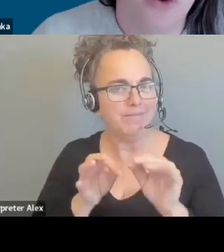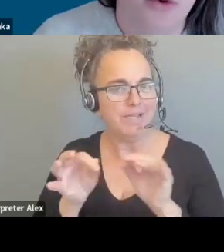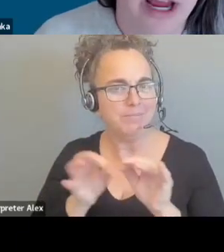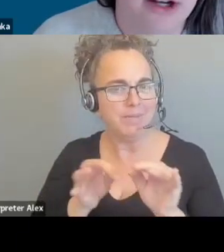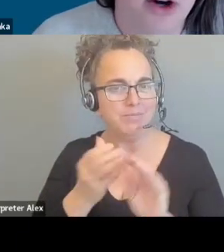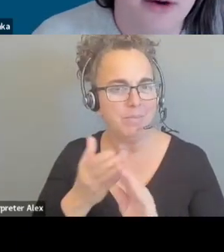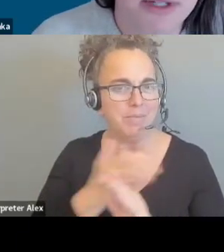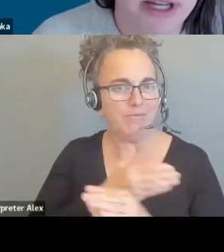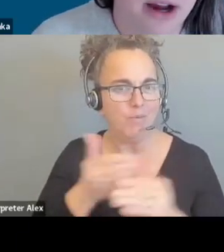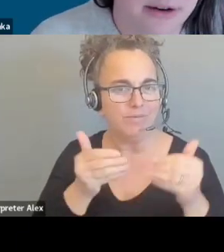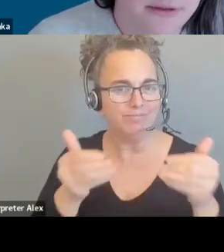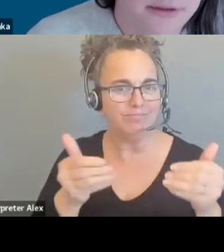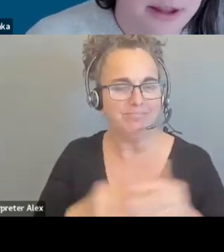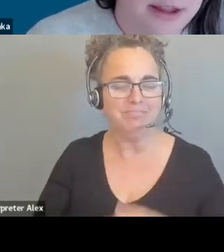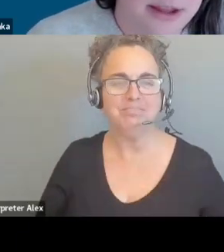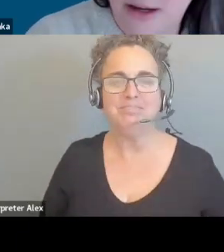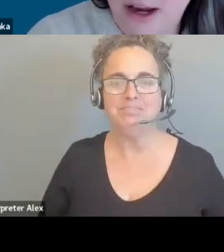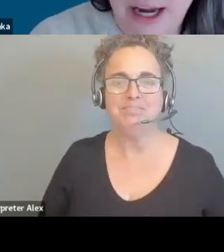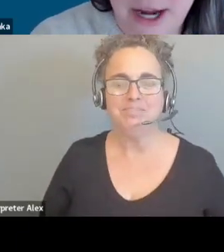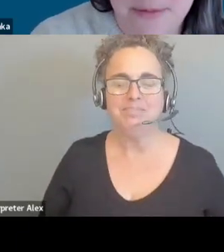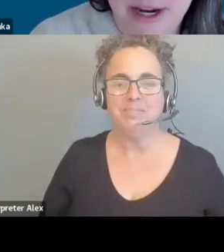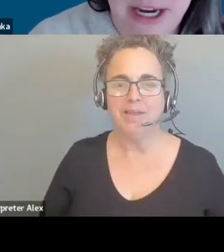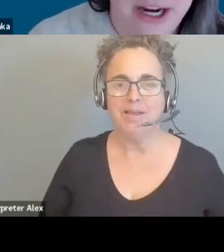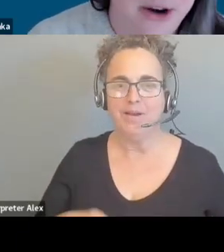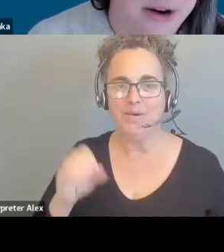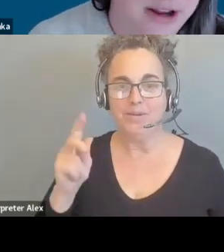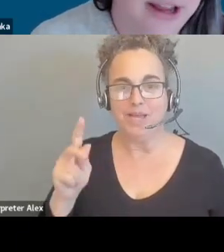So in terms of the academy here,